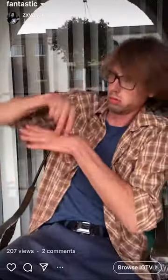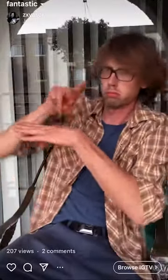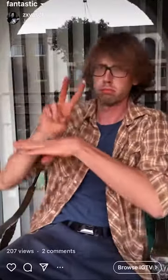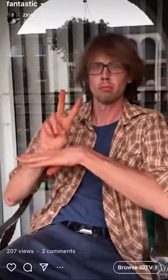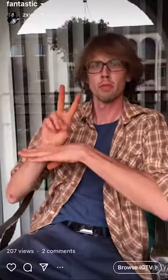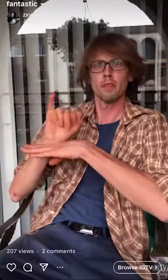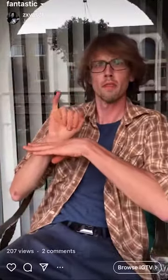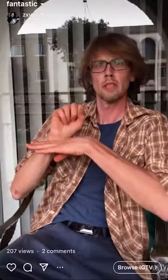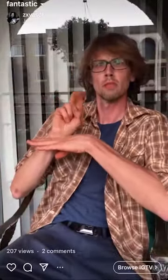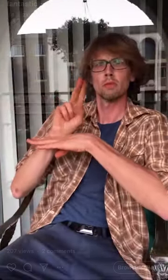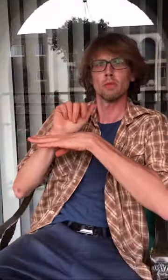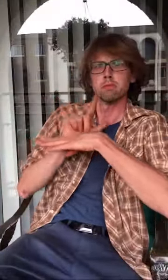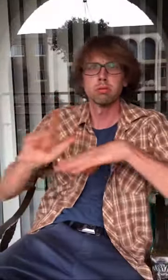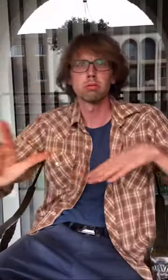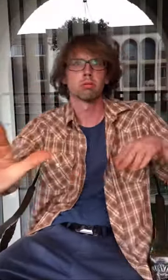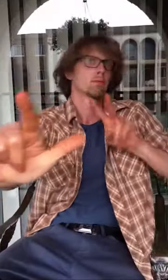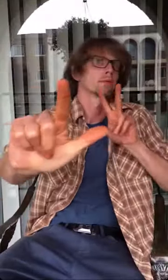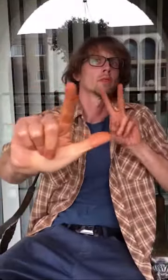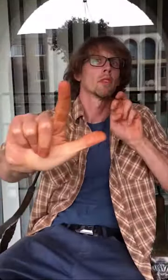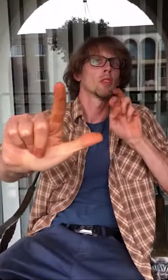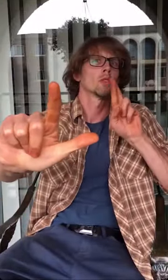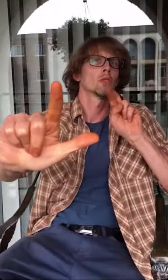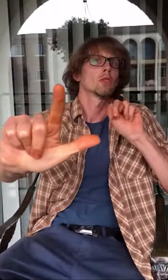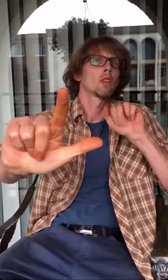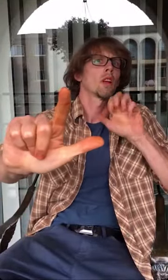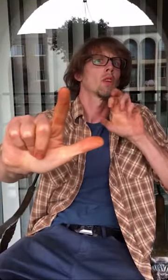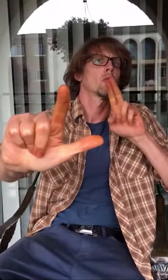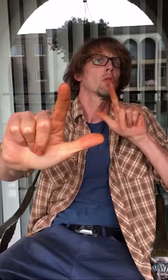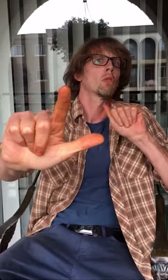Visual Vernacular!